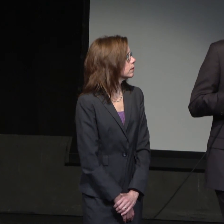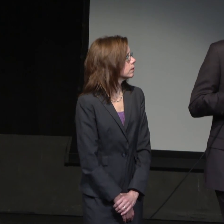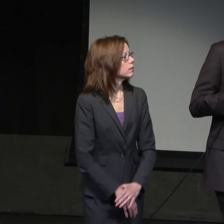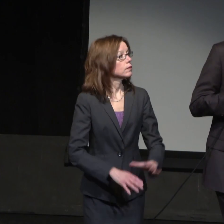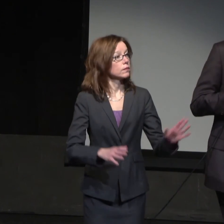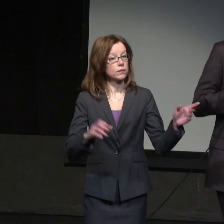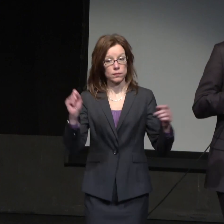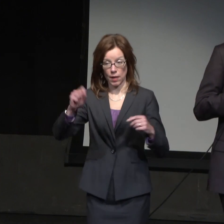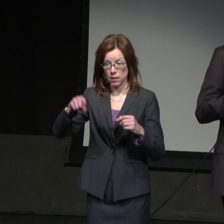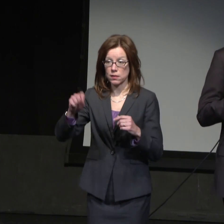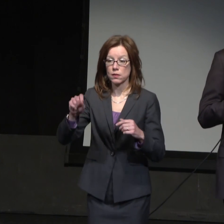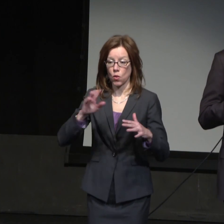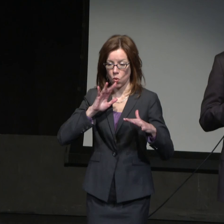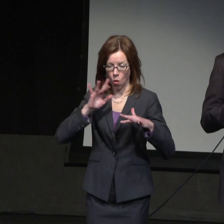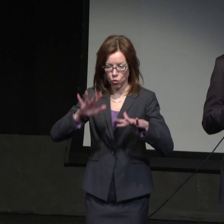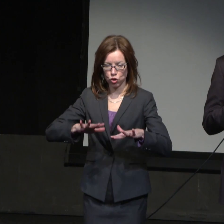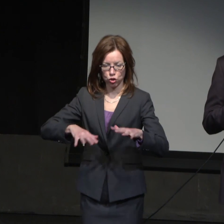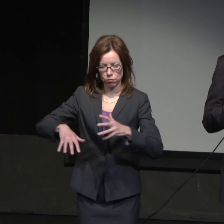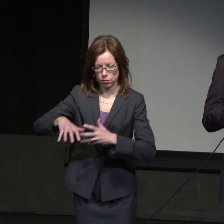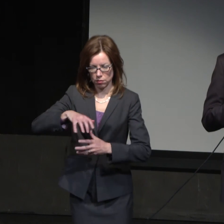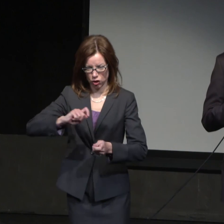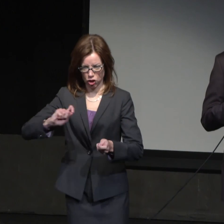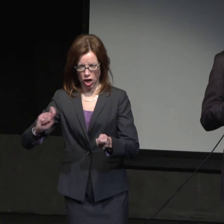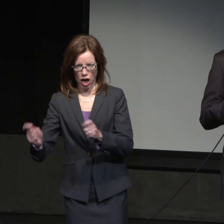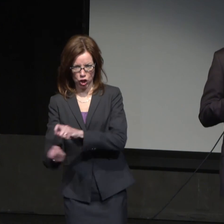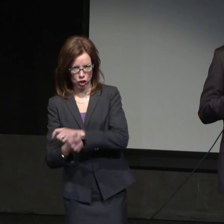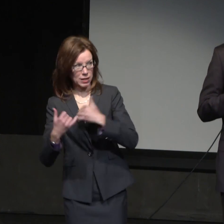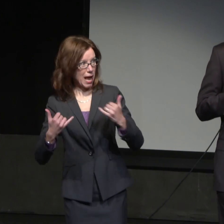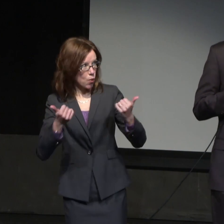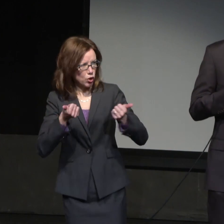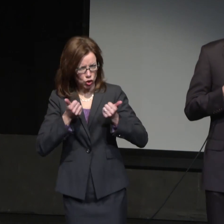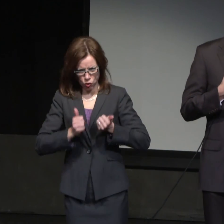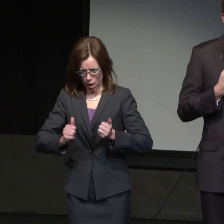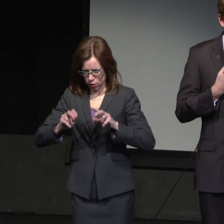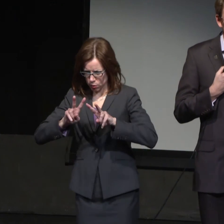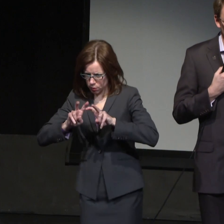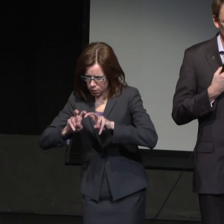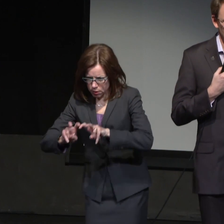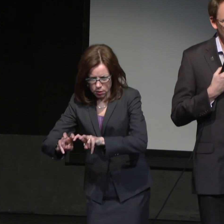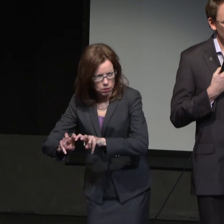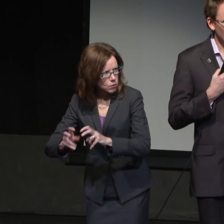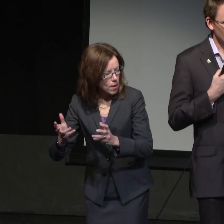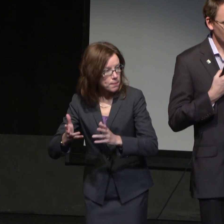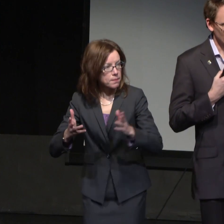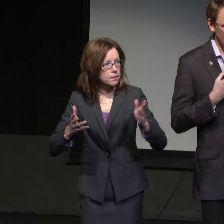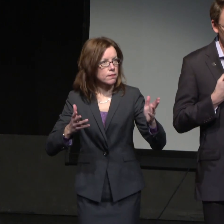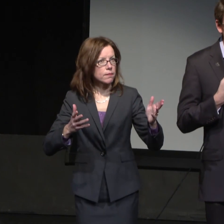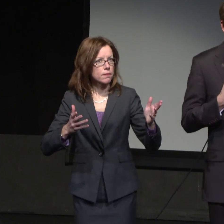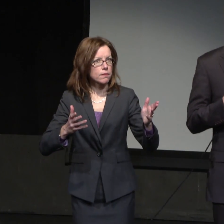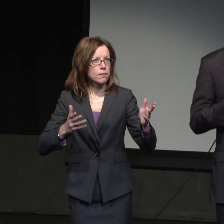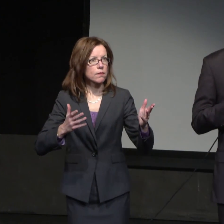Yes, we are trying to do that. If I can perhaps take that opportunity